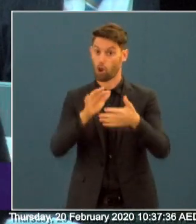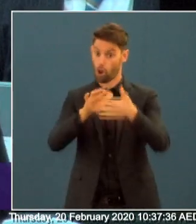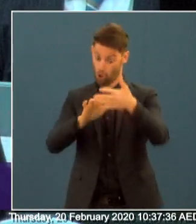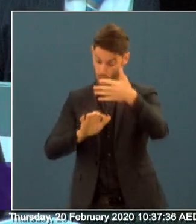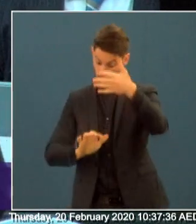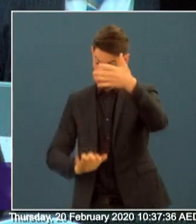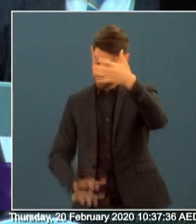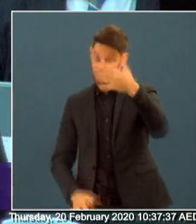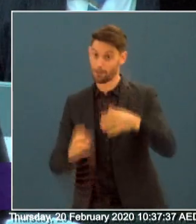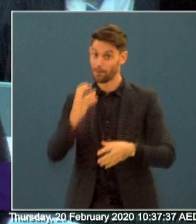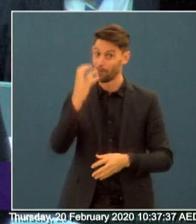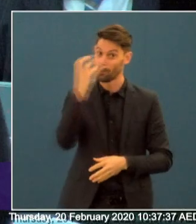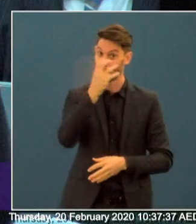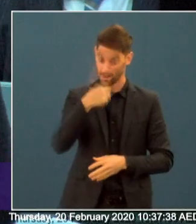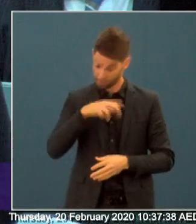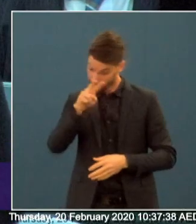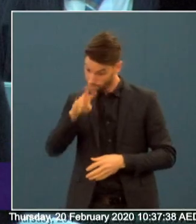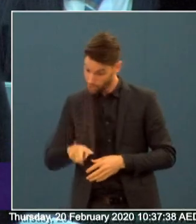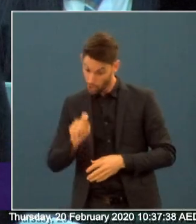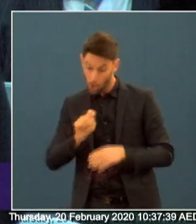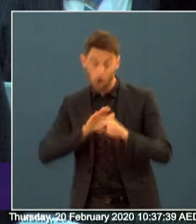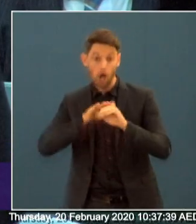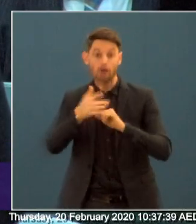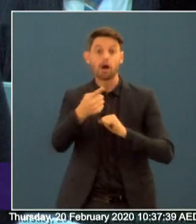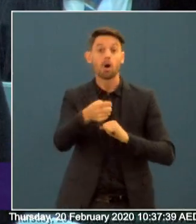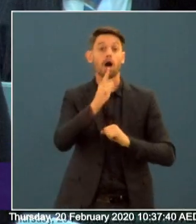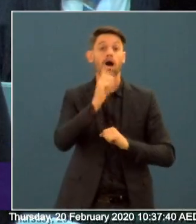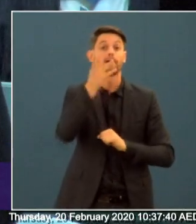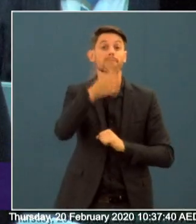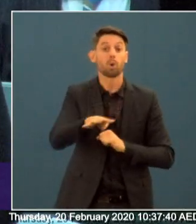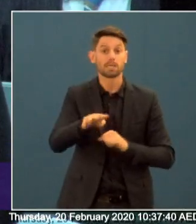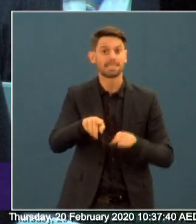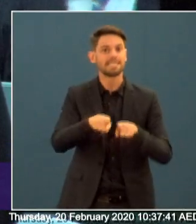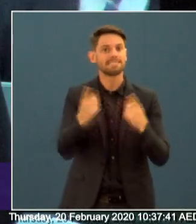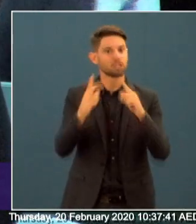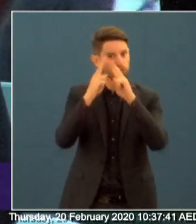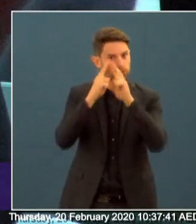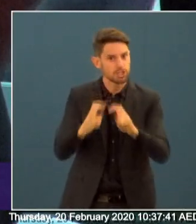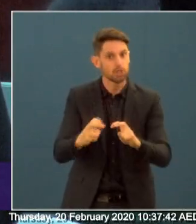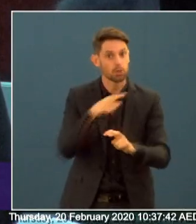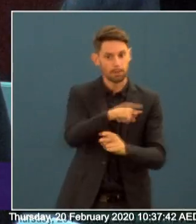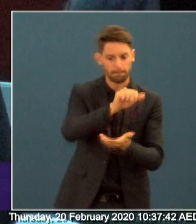And I think I counted over 140 published peer reviewed papers. Would that sound right?